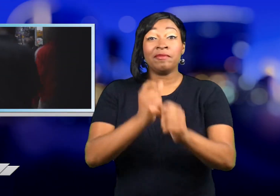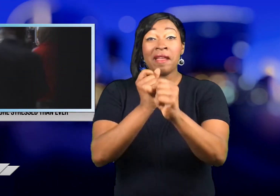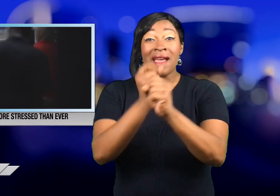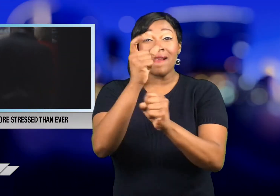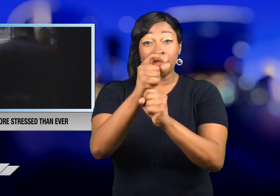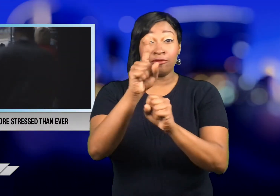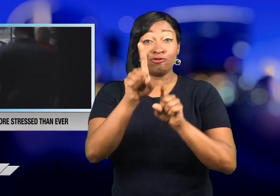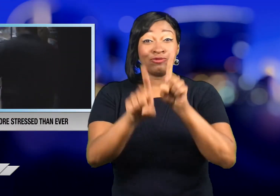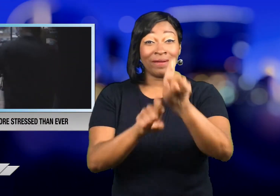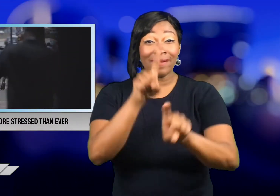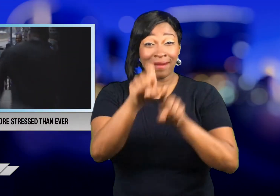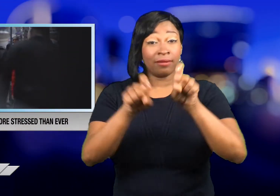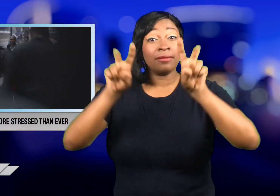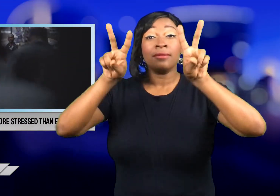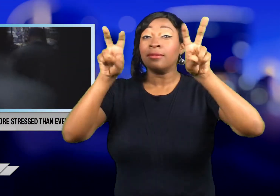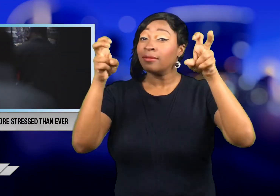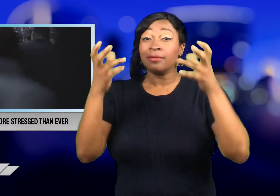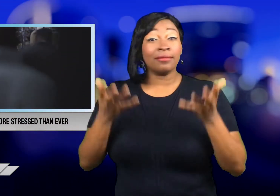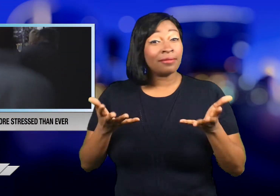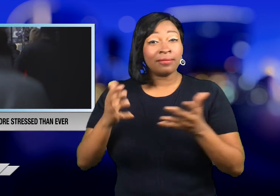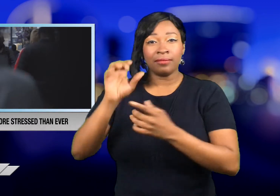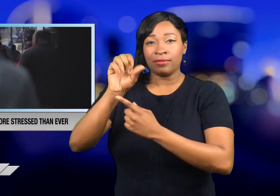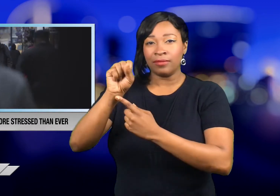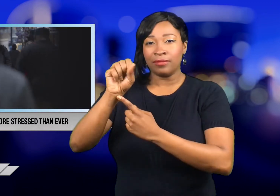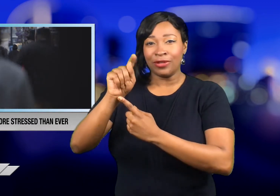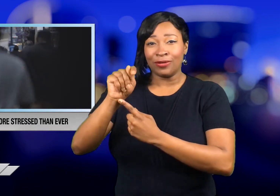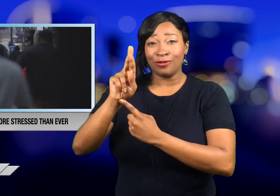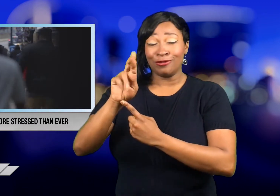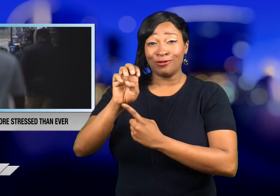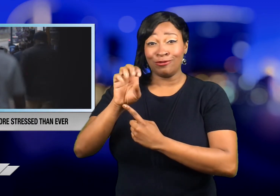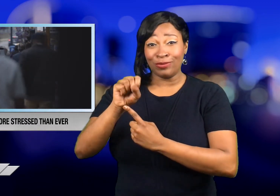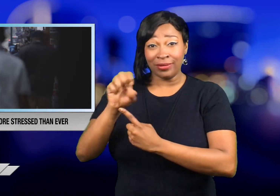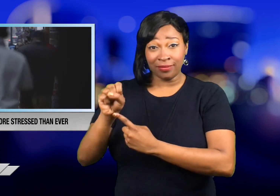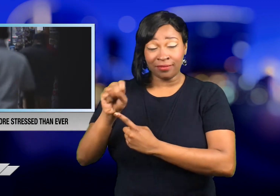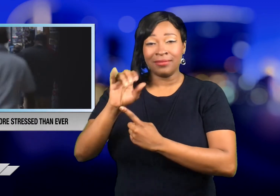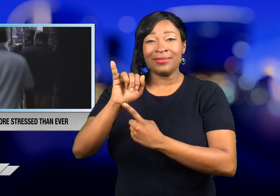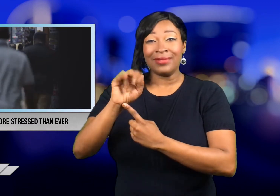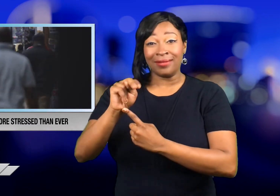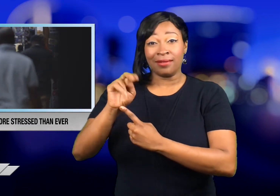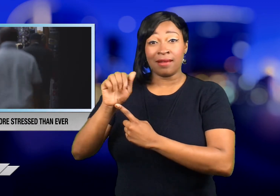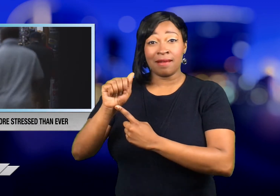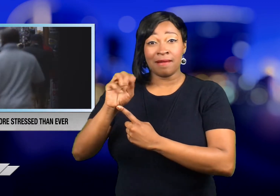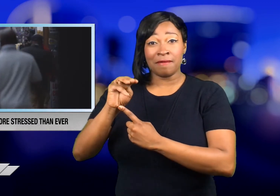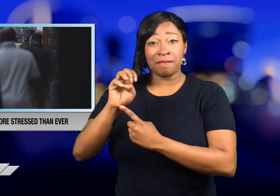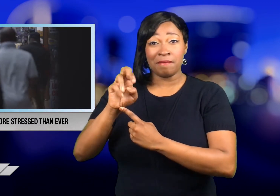According to the annual "Stress in America"